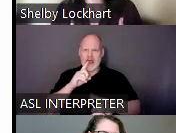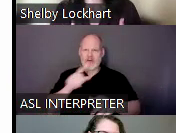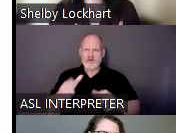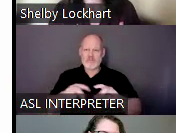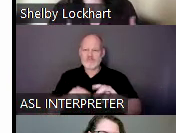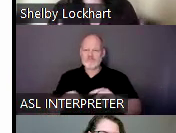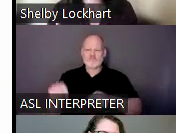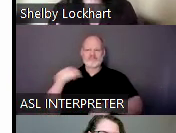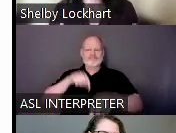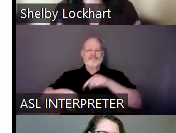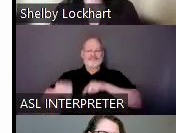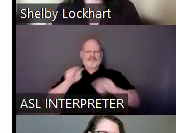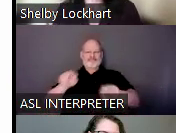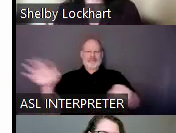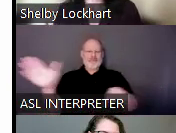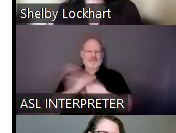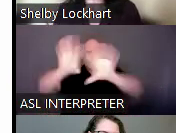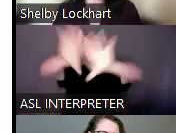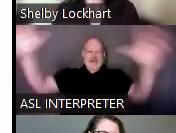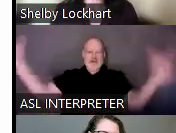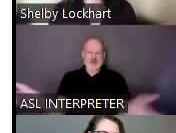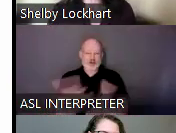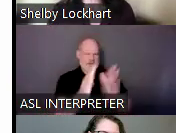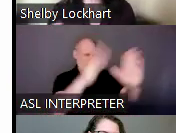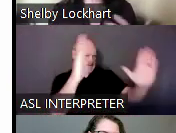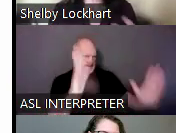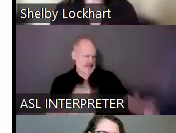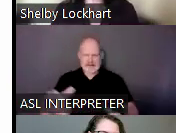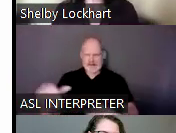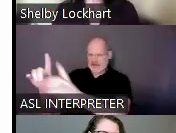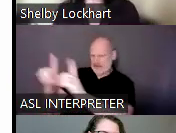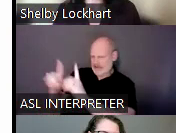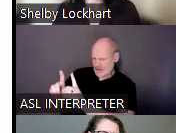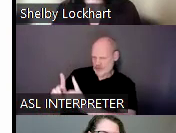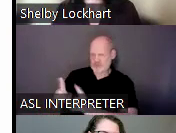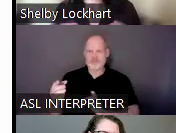It is often a rule that I establish with Tier 1 teams when I'm coaching a team to not